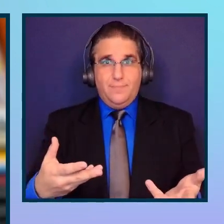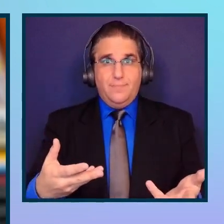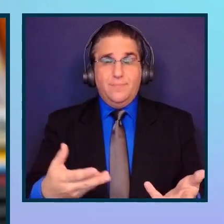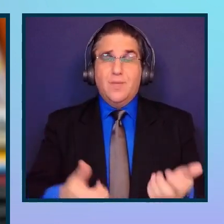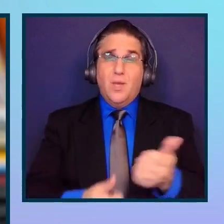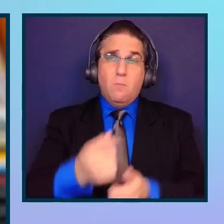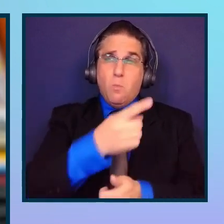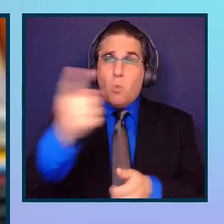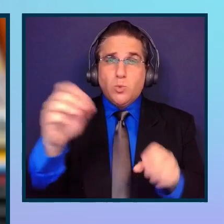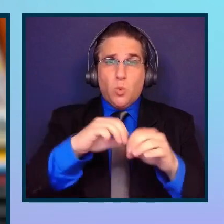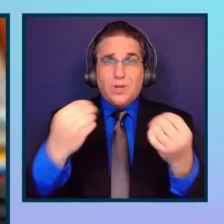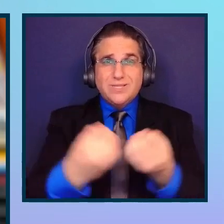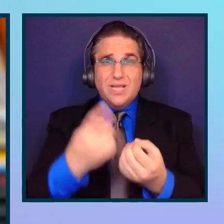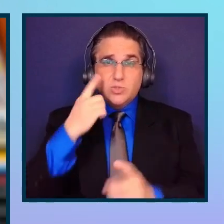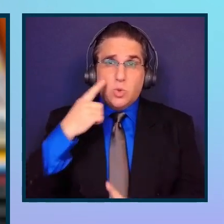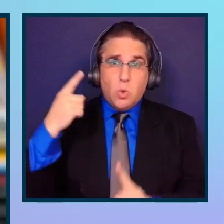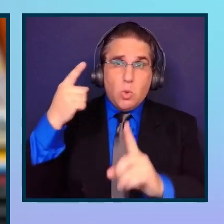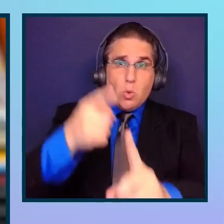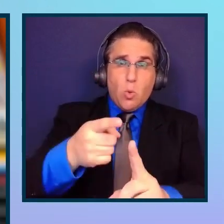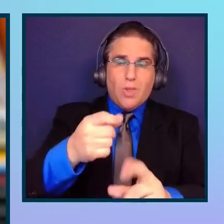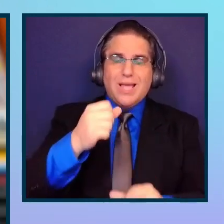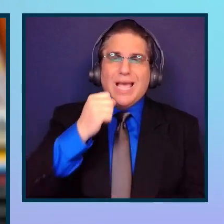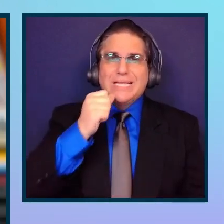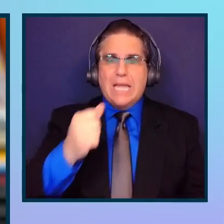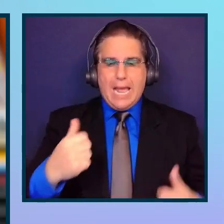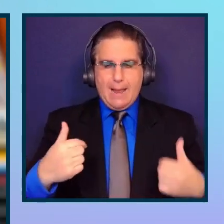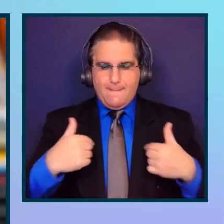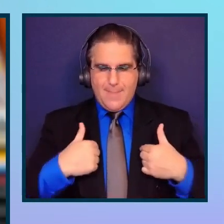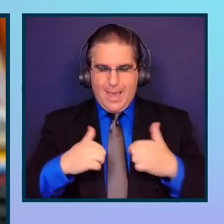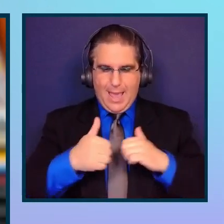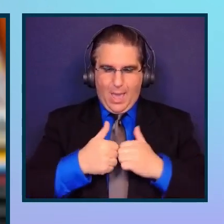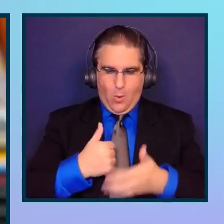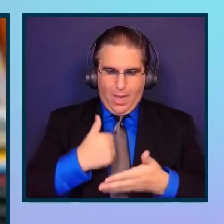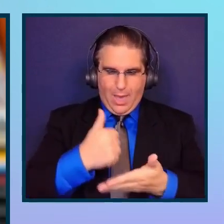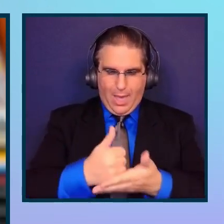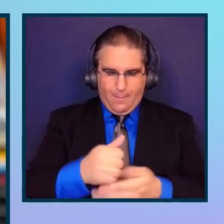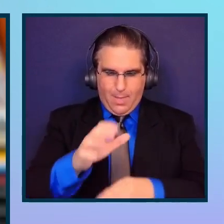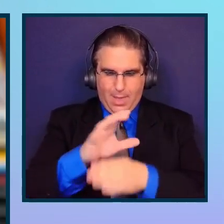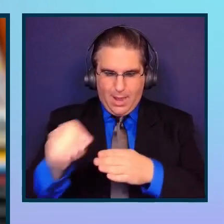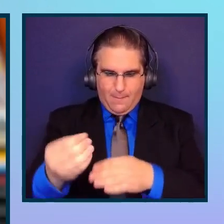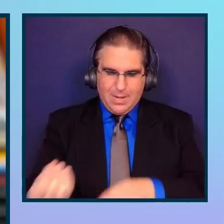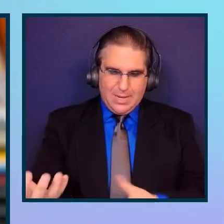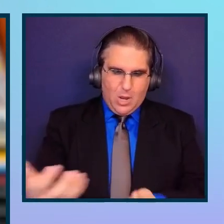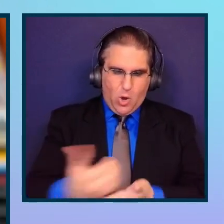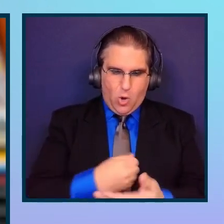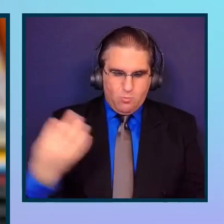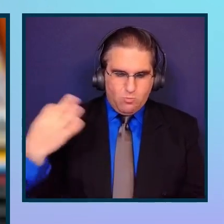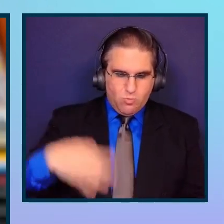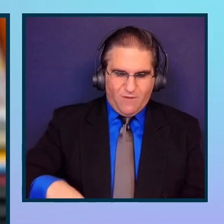how do I personally make more profit for this company? The goal is probably how do I make my boss happy?